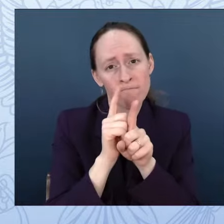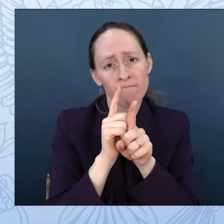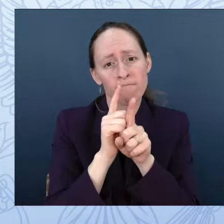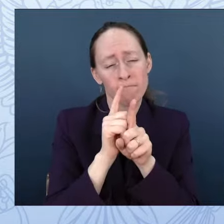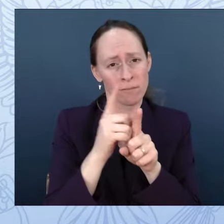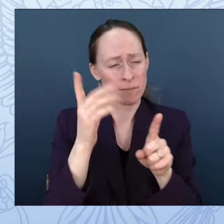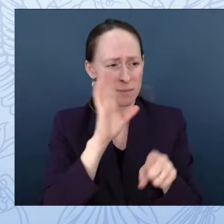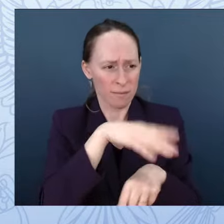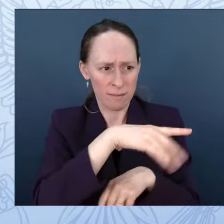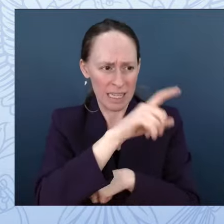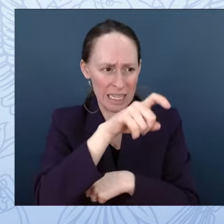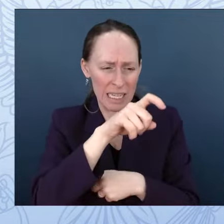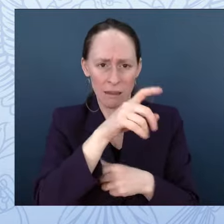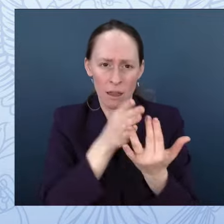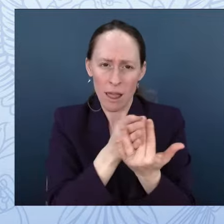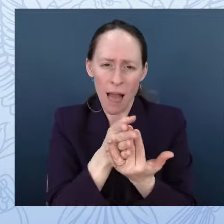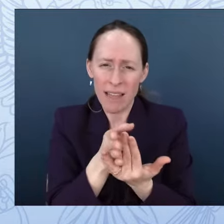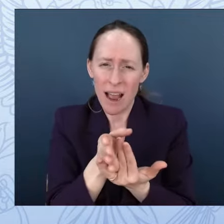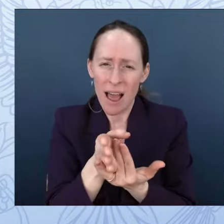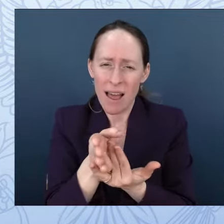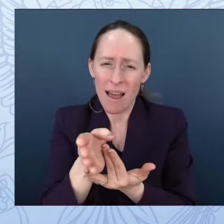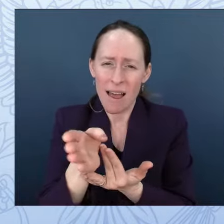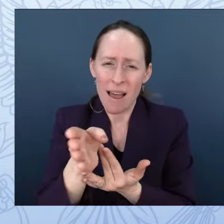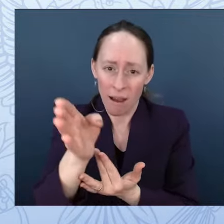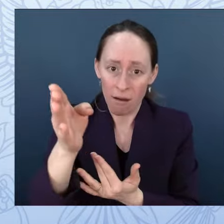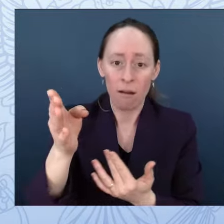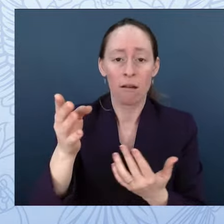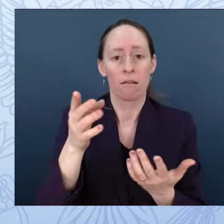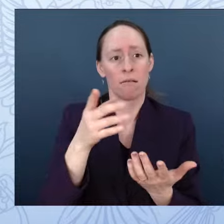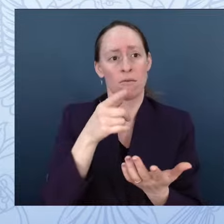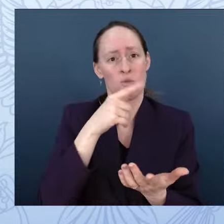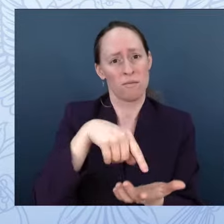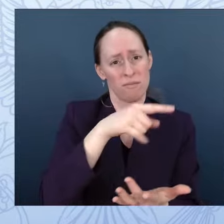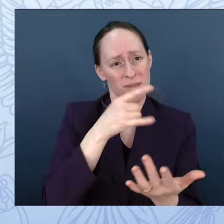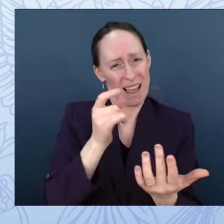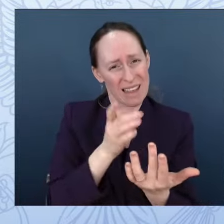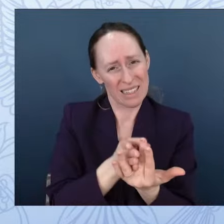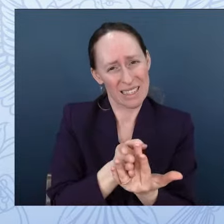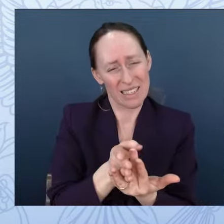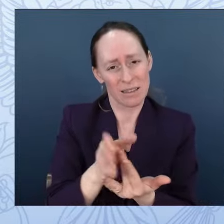They help patients with everything from scheduling appointments to keeping track of medications